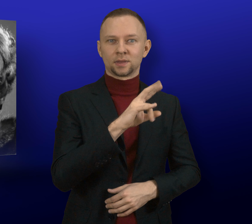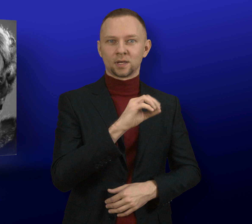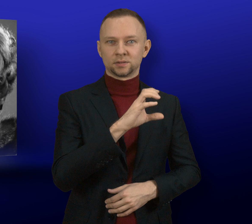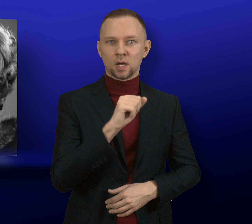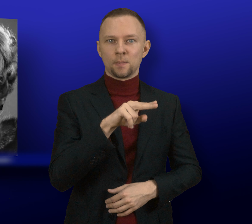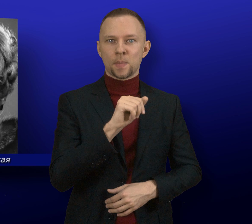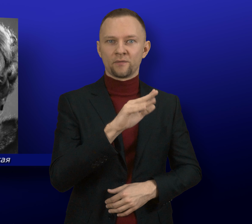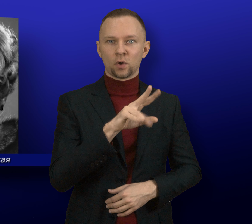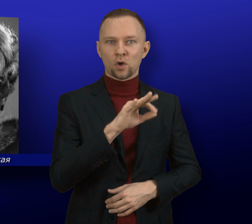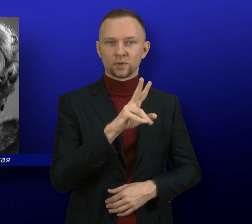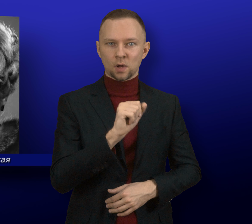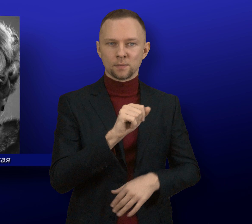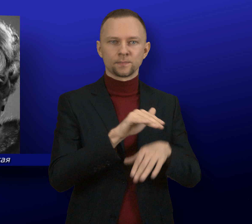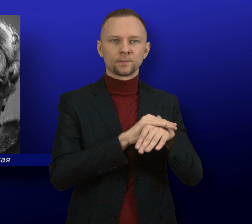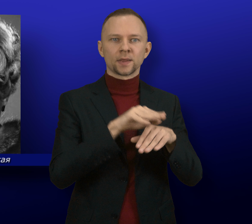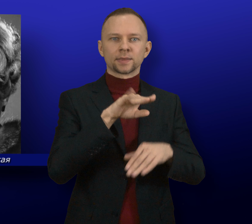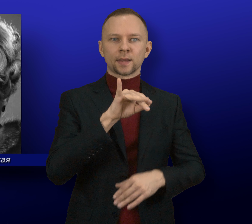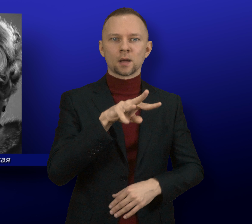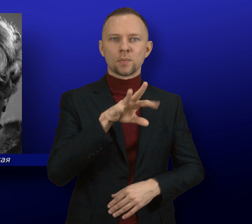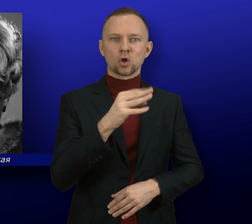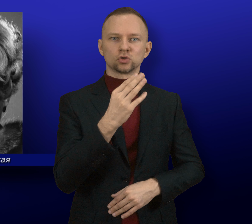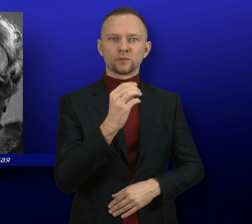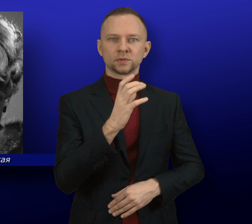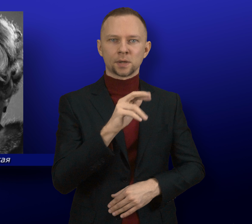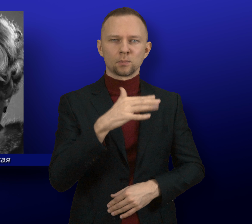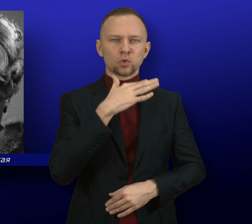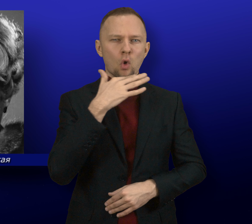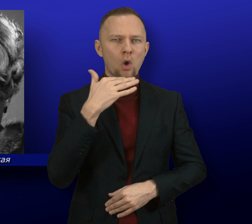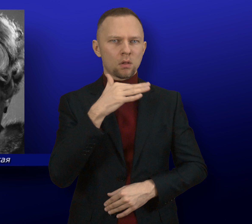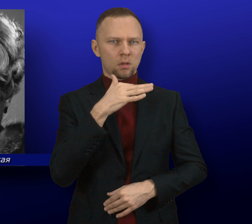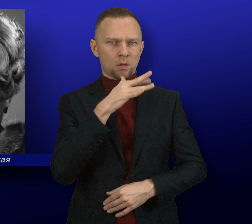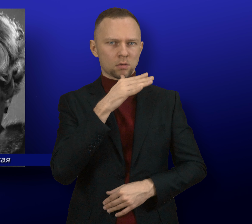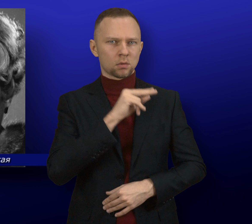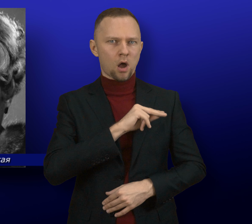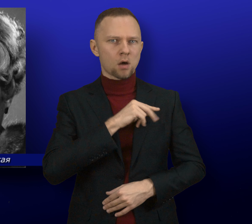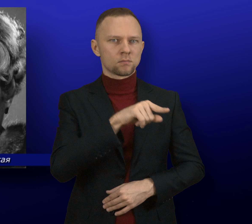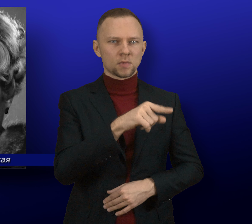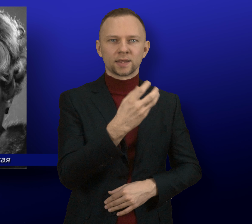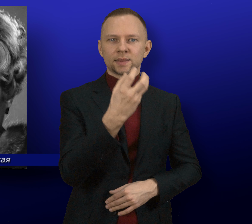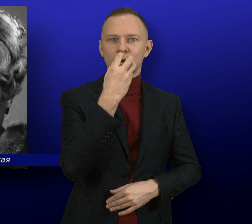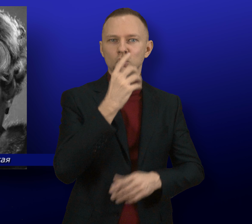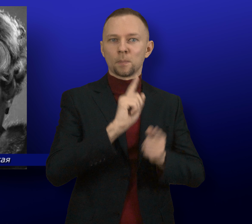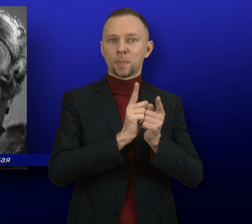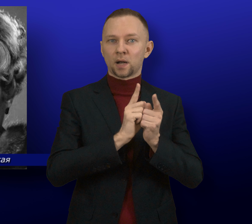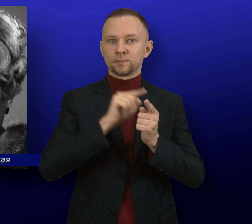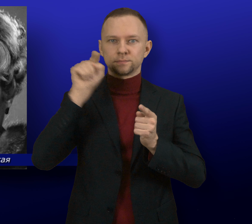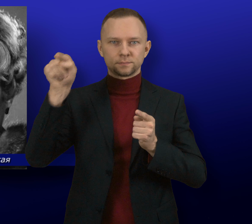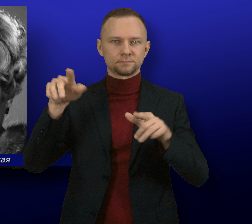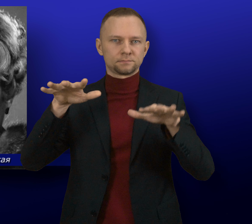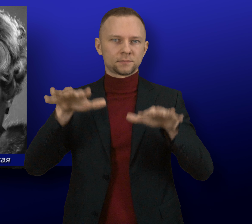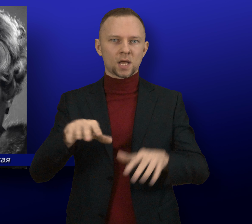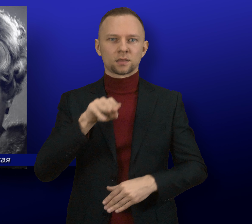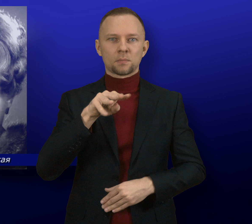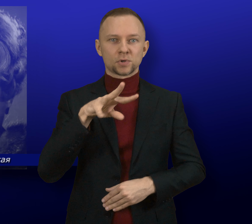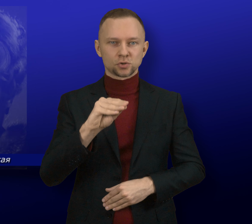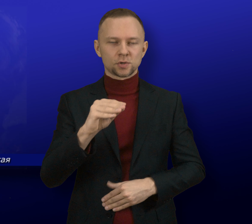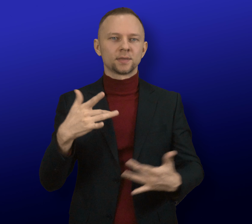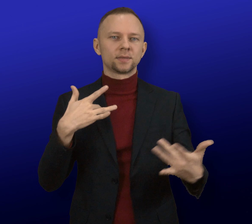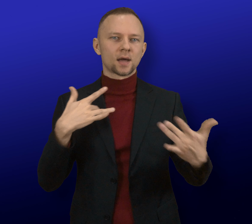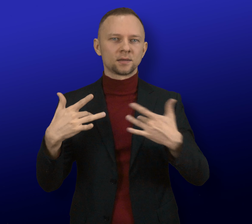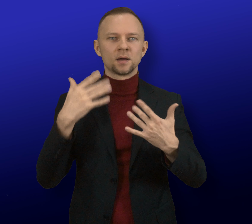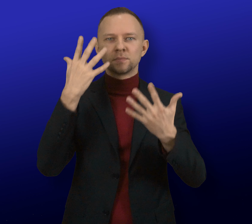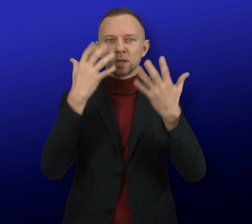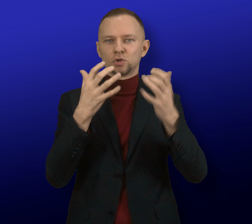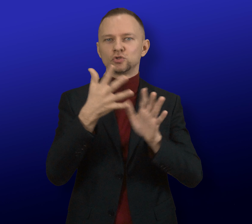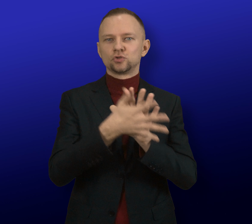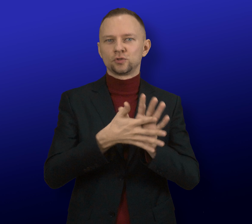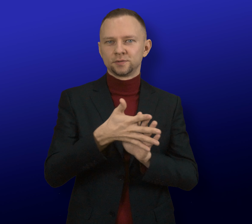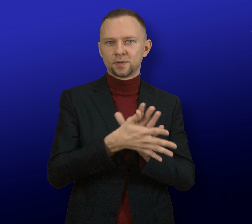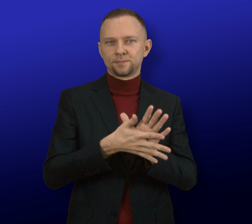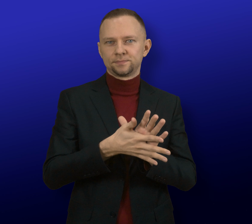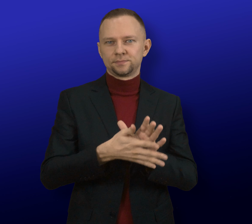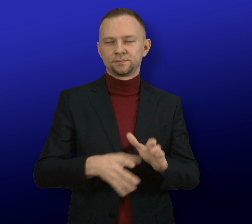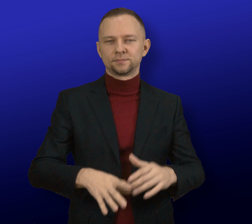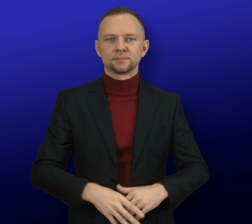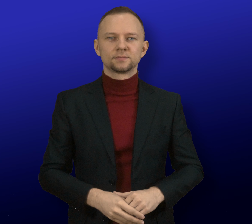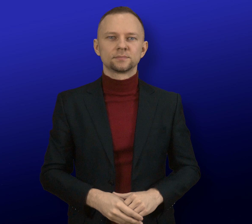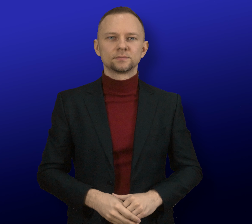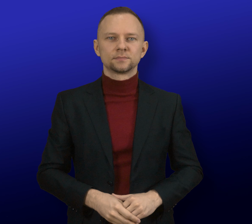Inessa Pavlovna Timoshevskaya worked for many years as a speaker-translator at the Theater of Mimicry and Gesture.